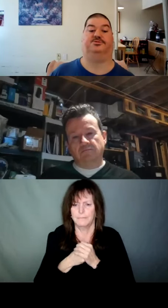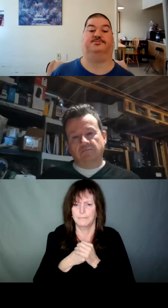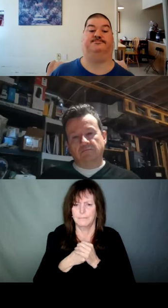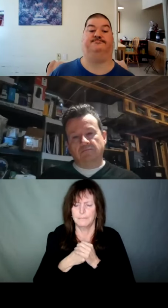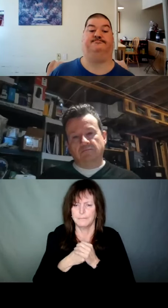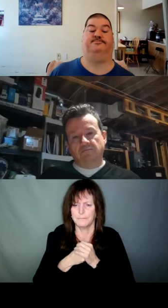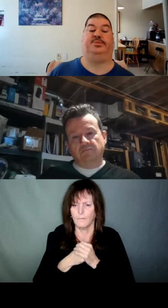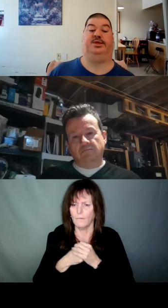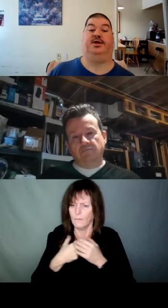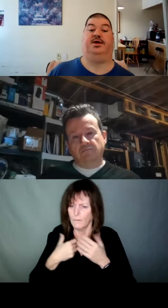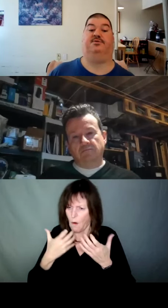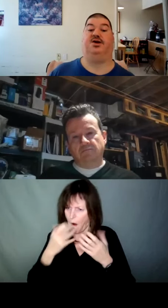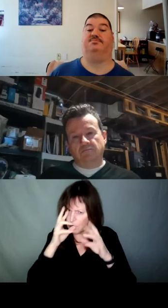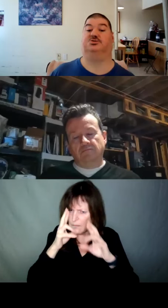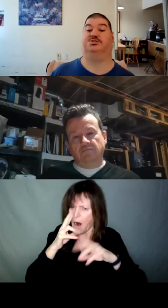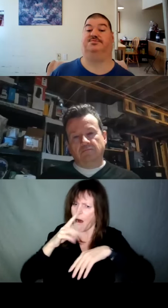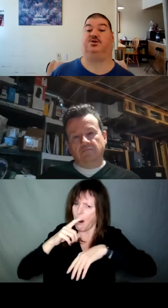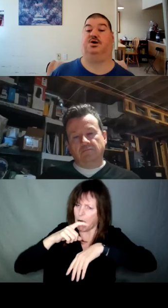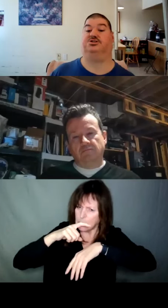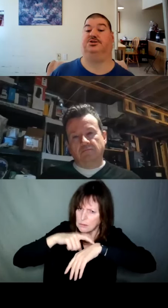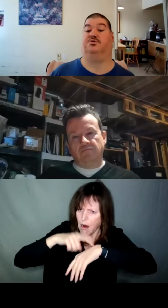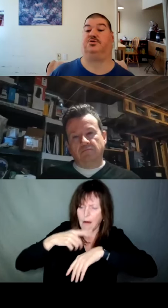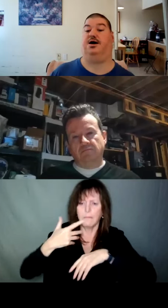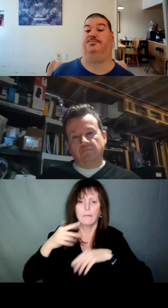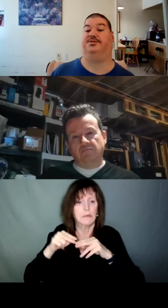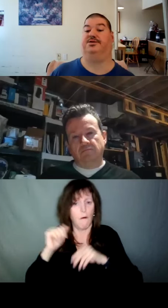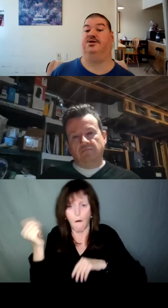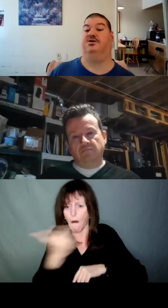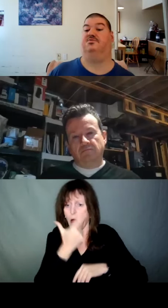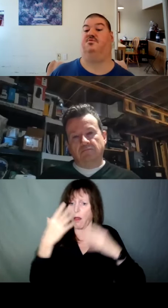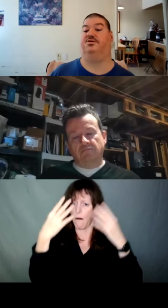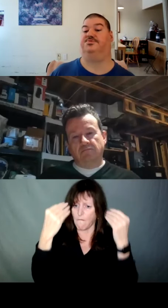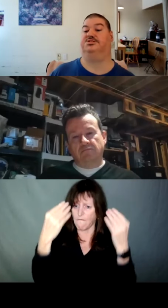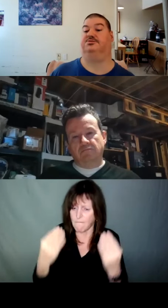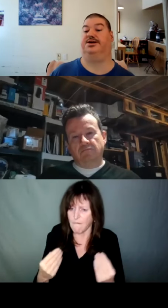muted